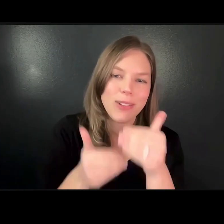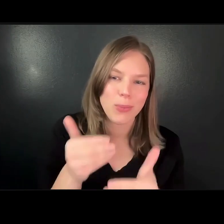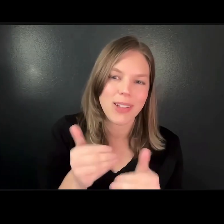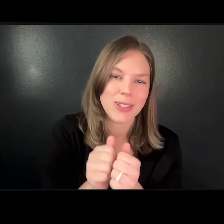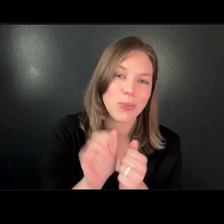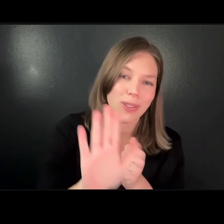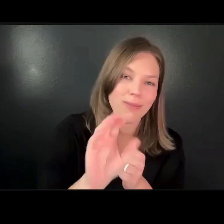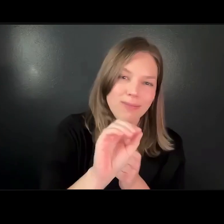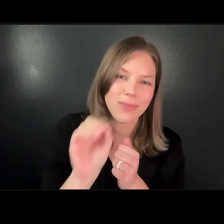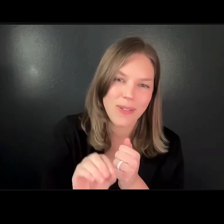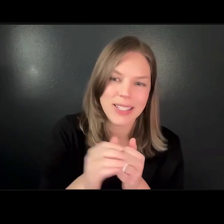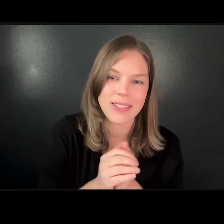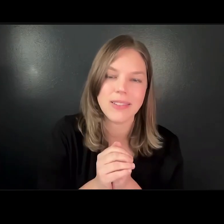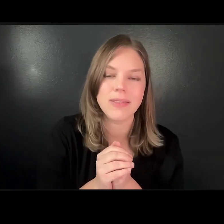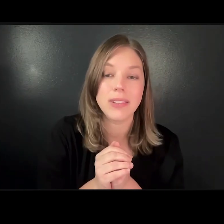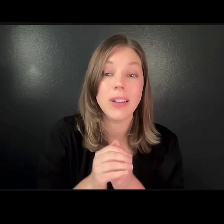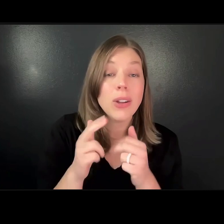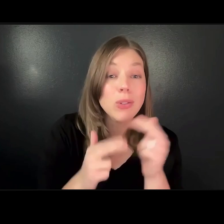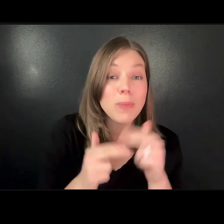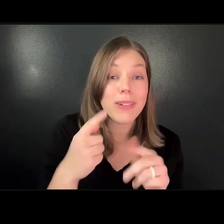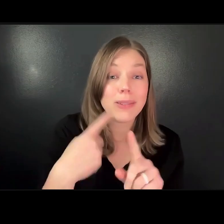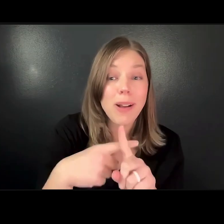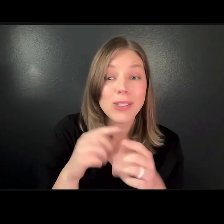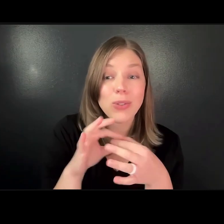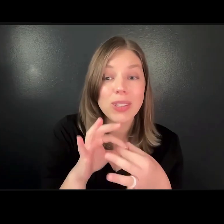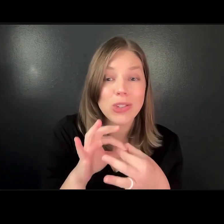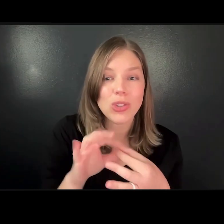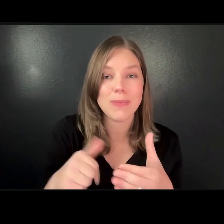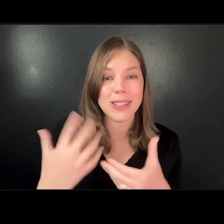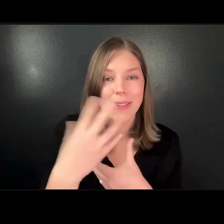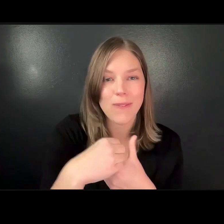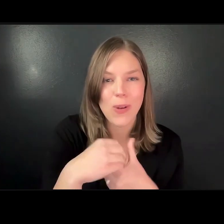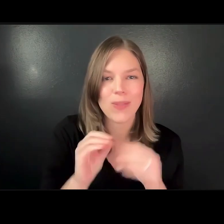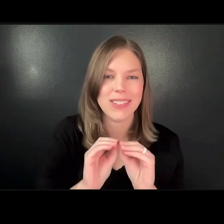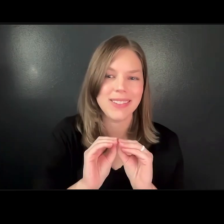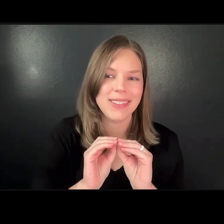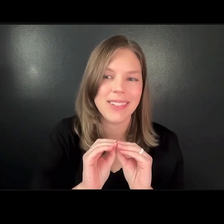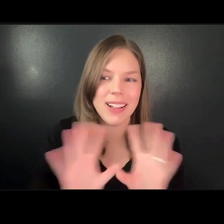the interactive process with the disability services office. To build positive relationships this